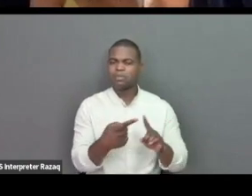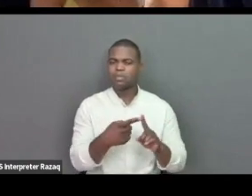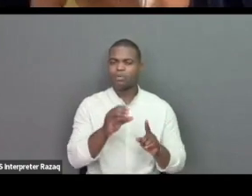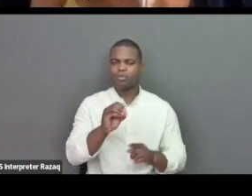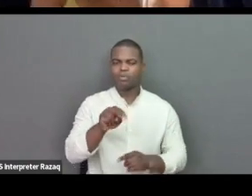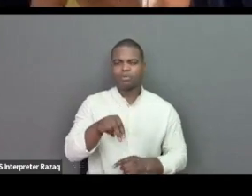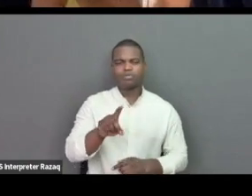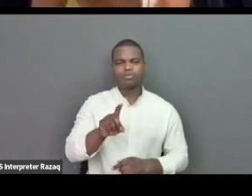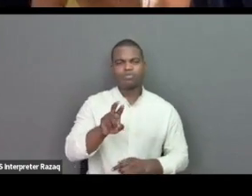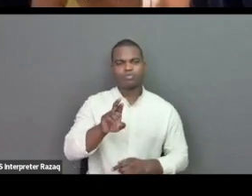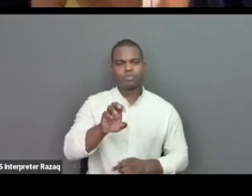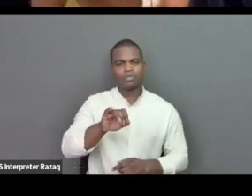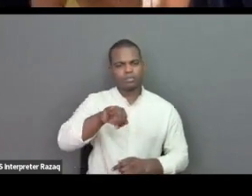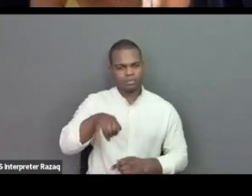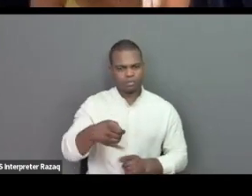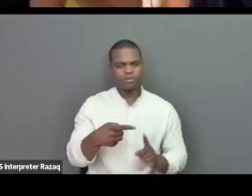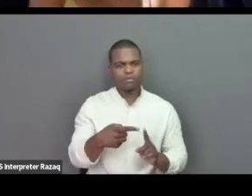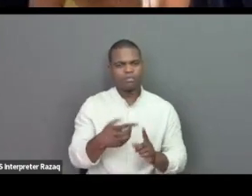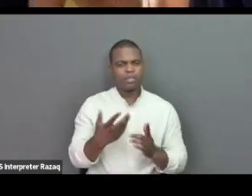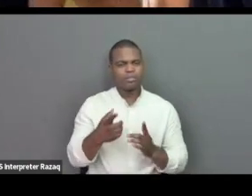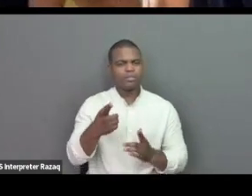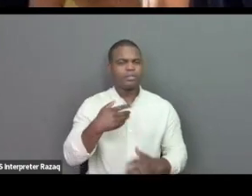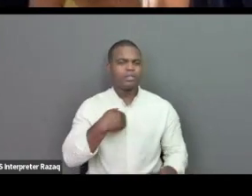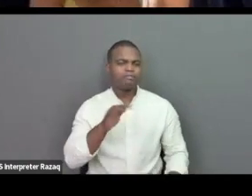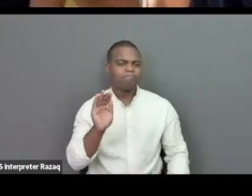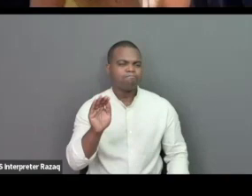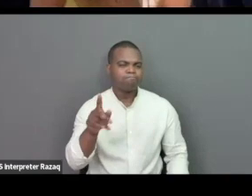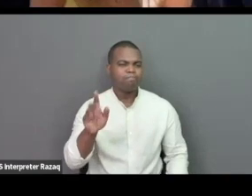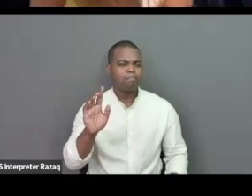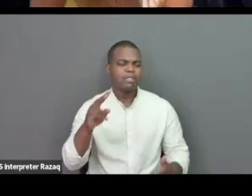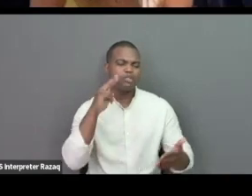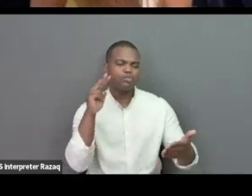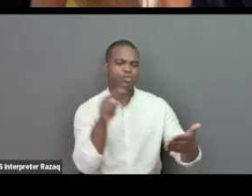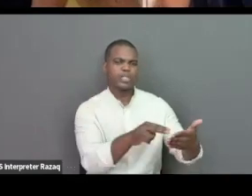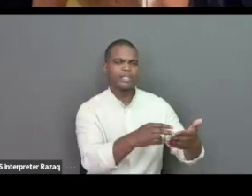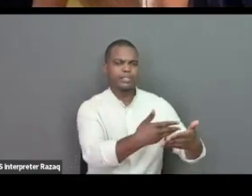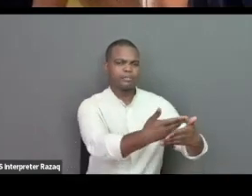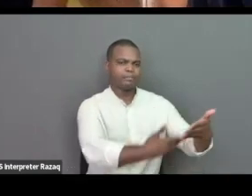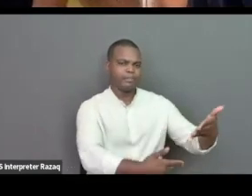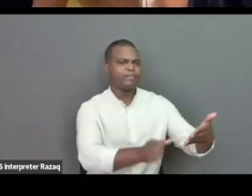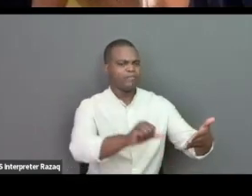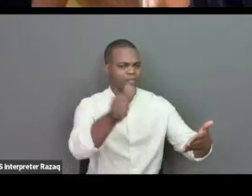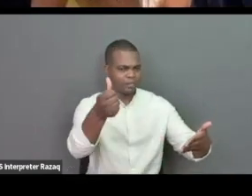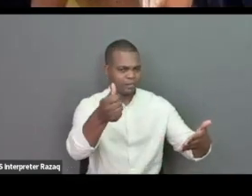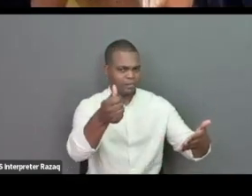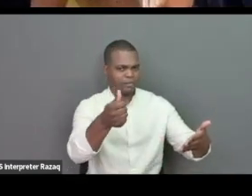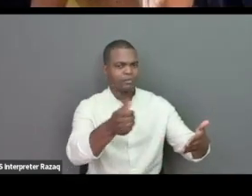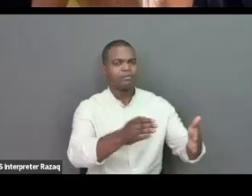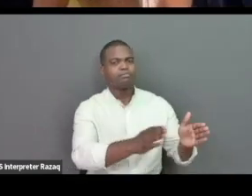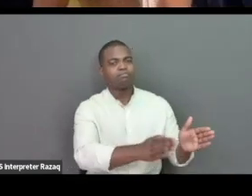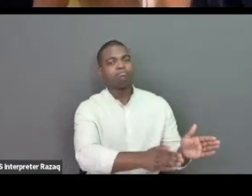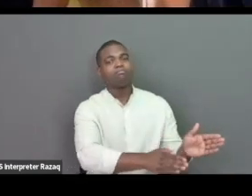on that, because when we made the web review, we talked to the monitoring agencies, and the monitoring agencies do not know about